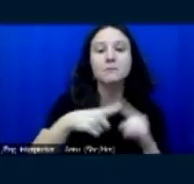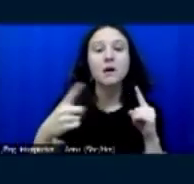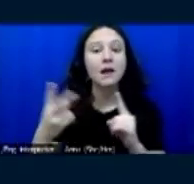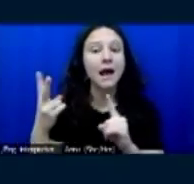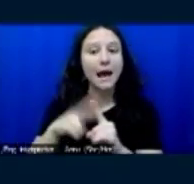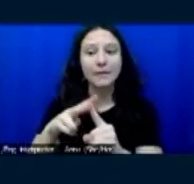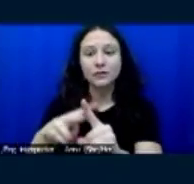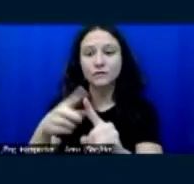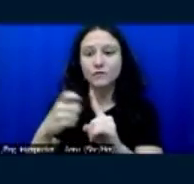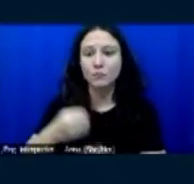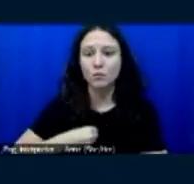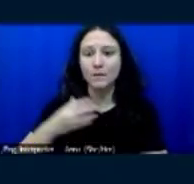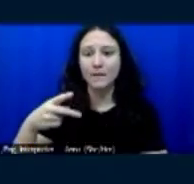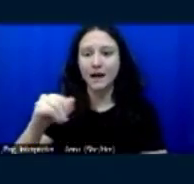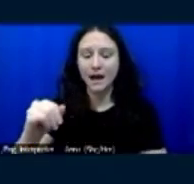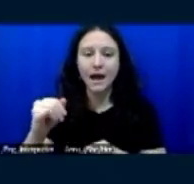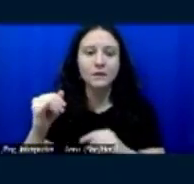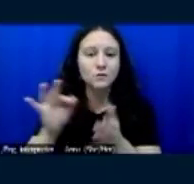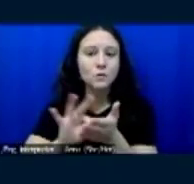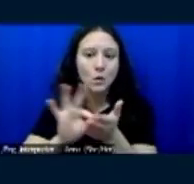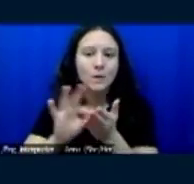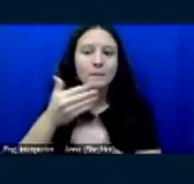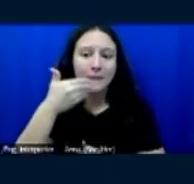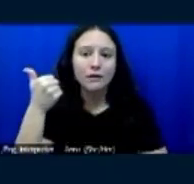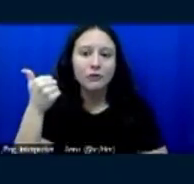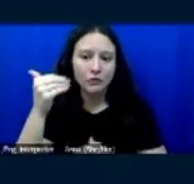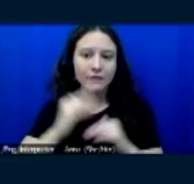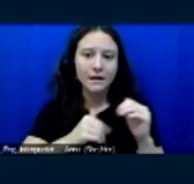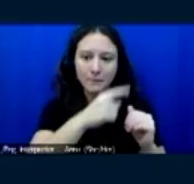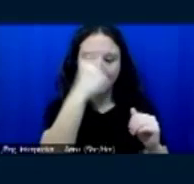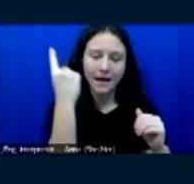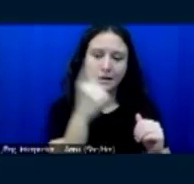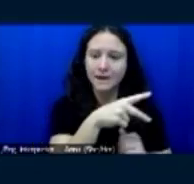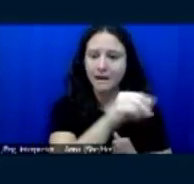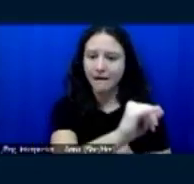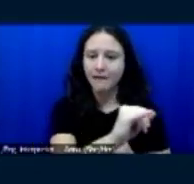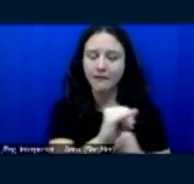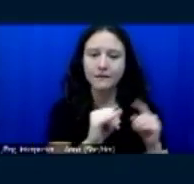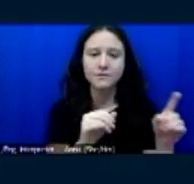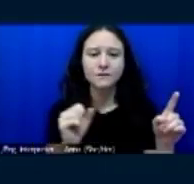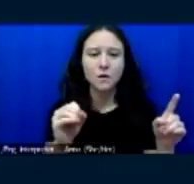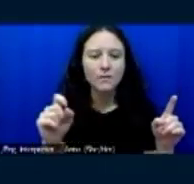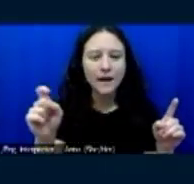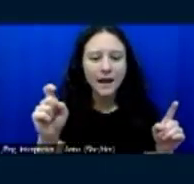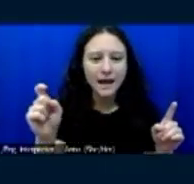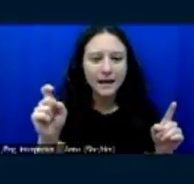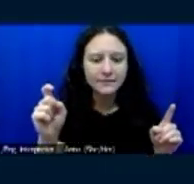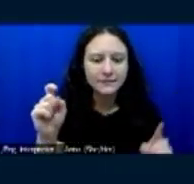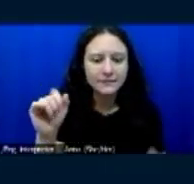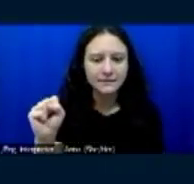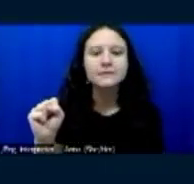better than those from black PIs. So, the x's here are the means. And so, if you look in the yellow boxes, you can kind of see it.